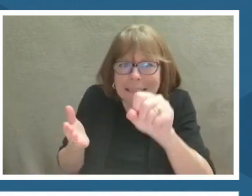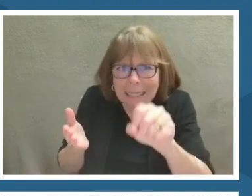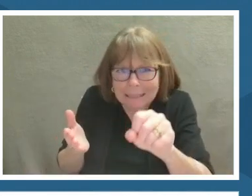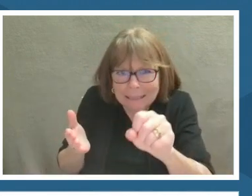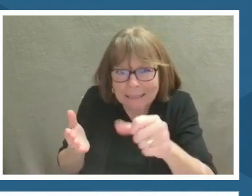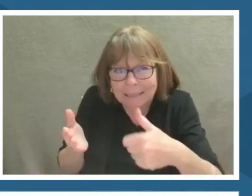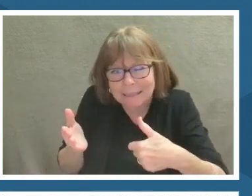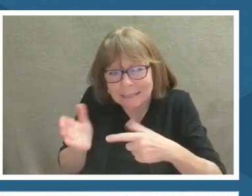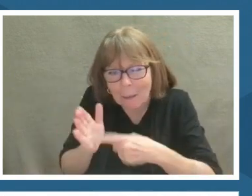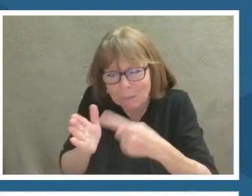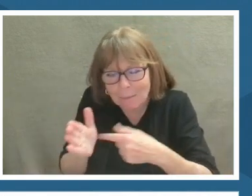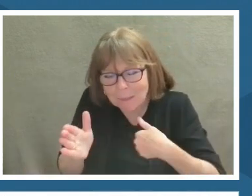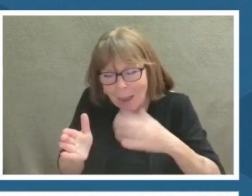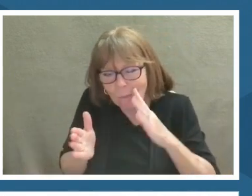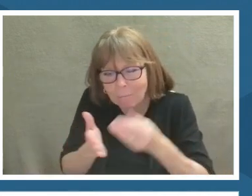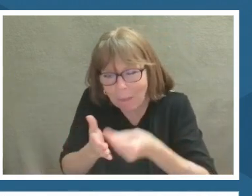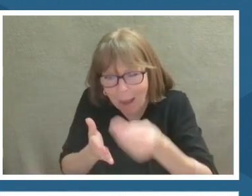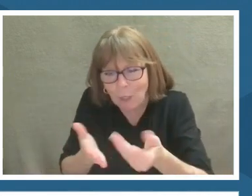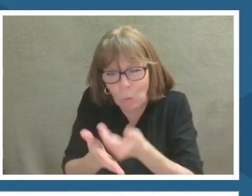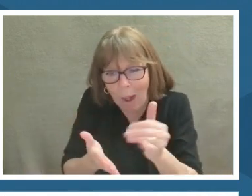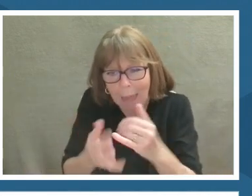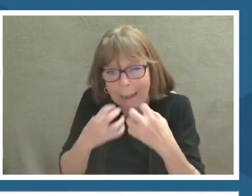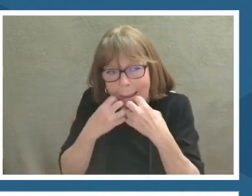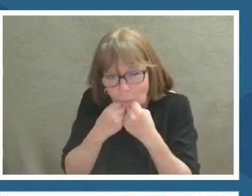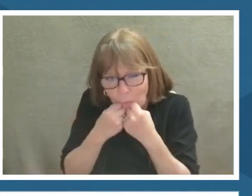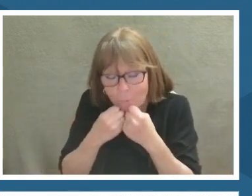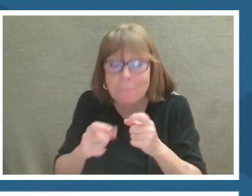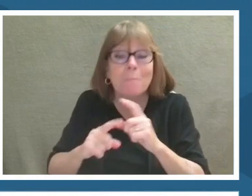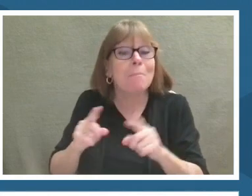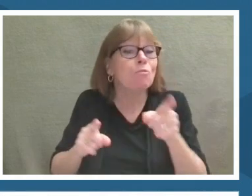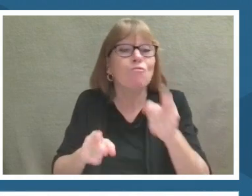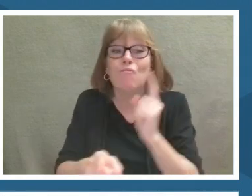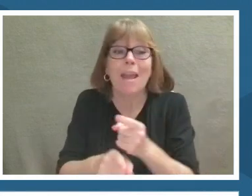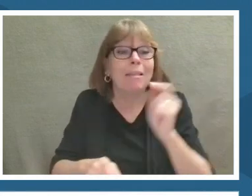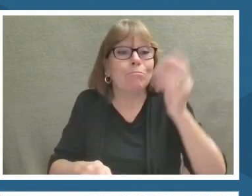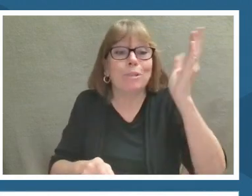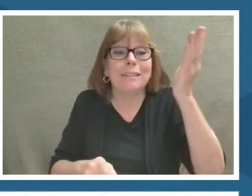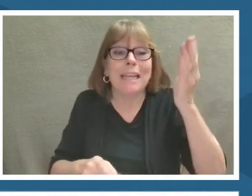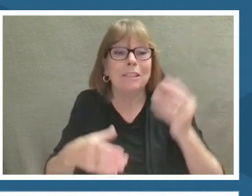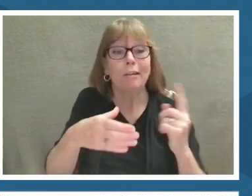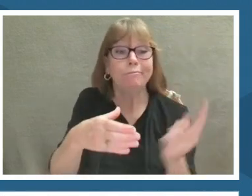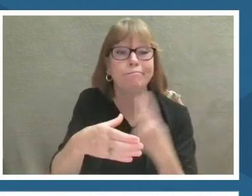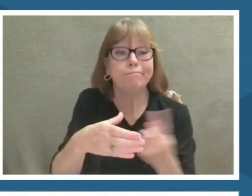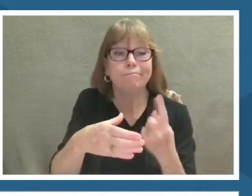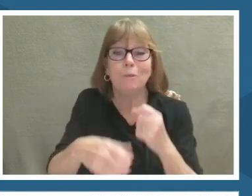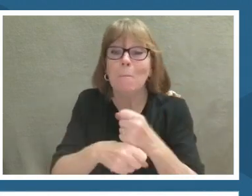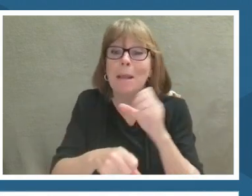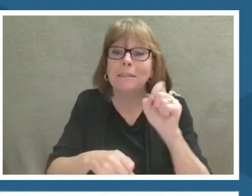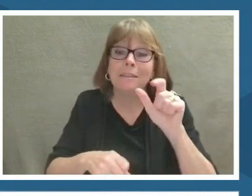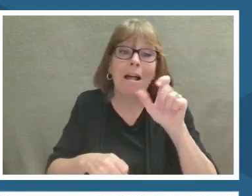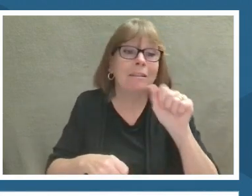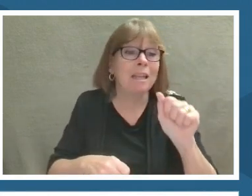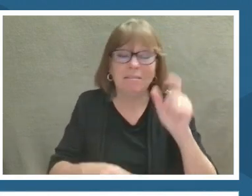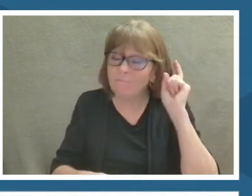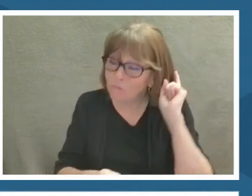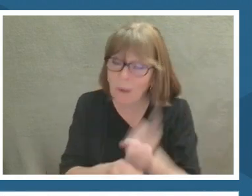and and kelly your presentation about the salsa it's so spot on really brings